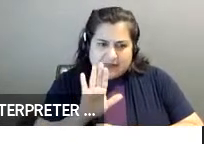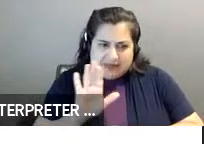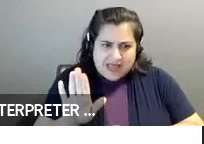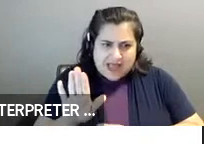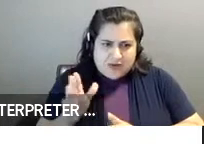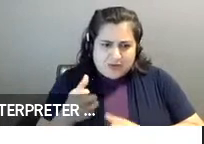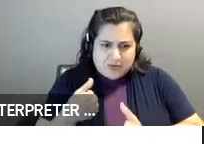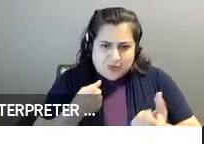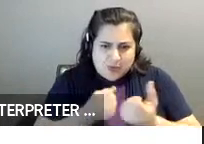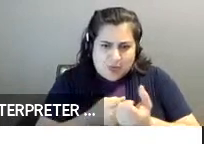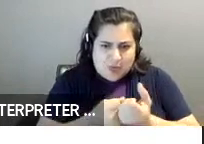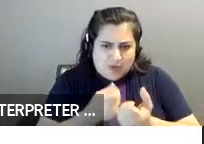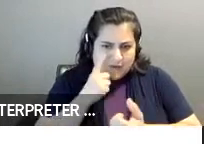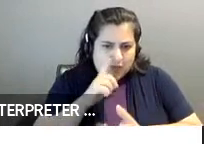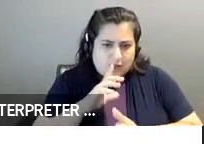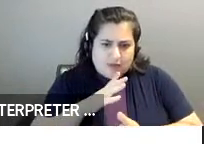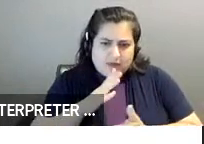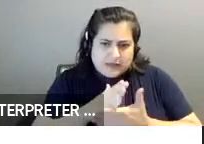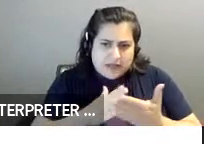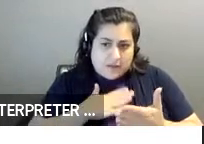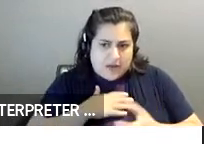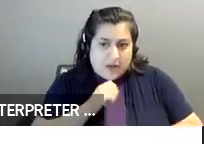for some of the work that I have done.